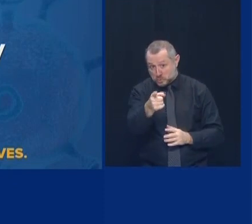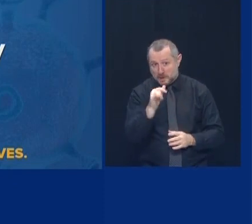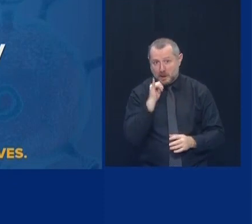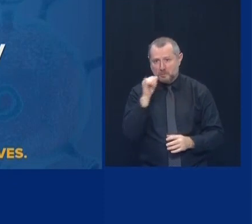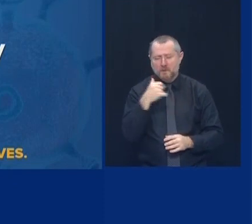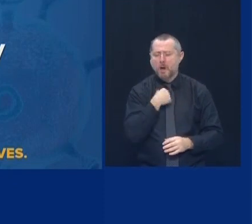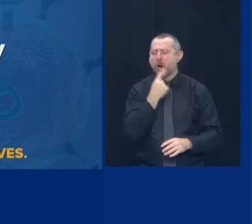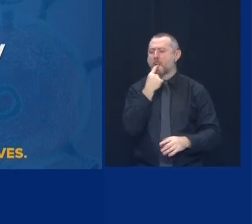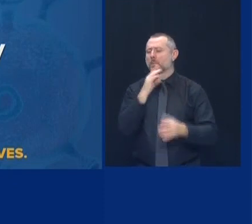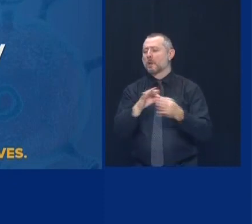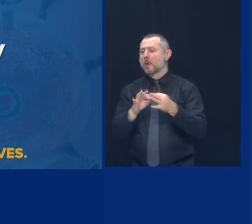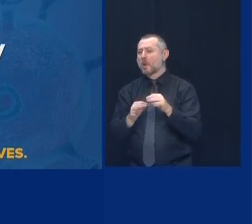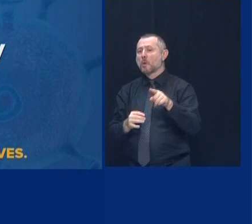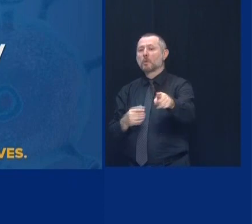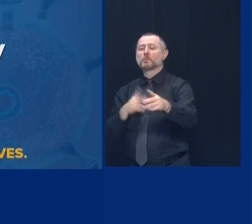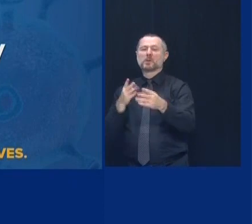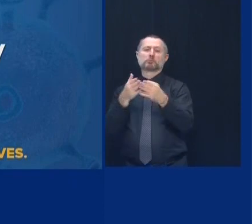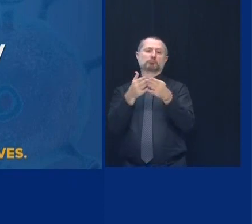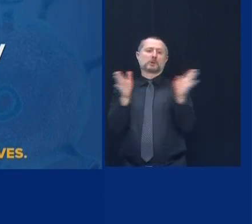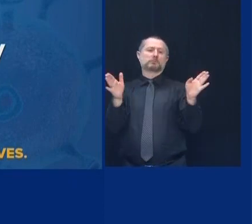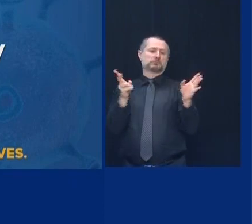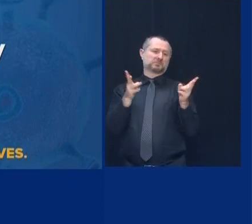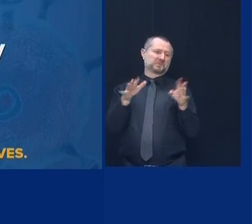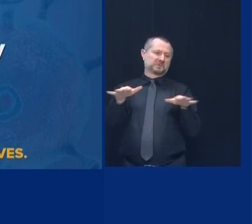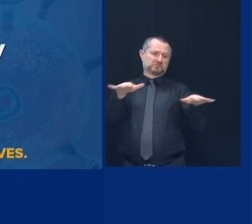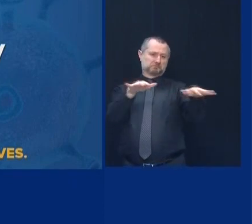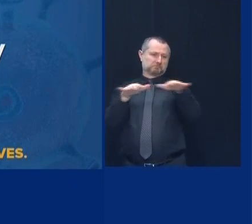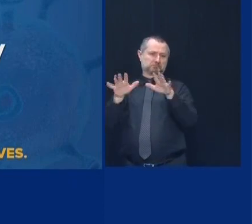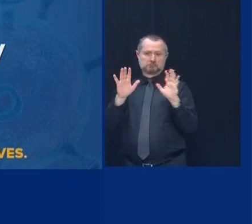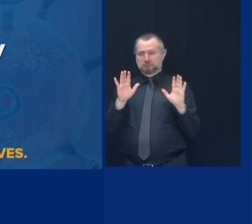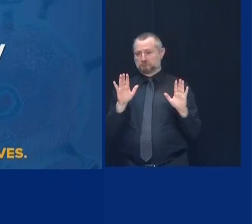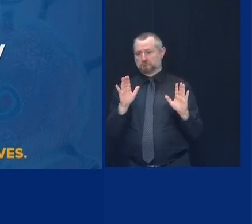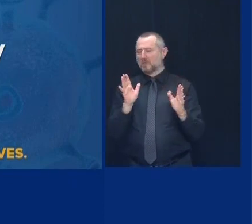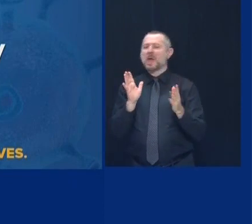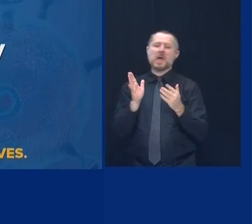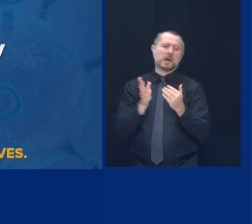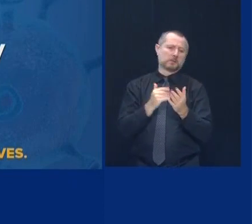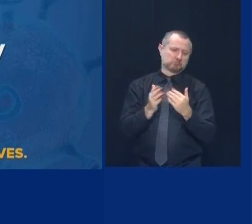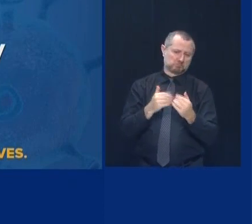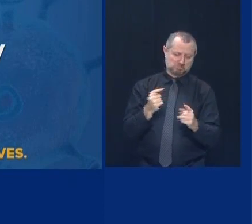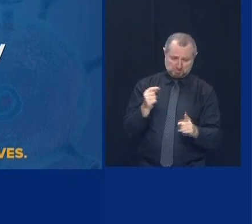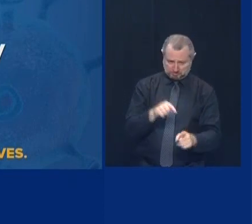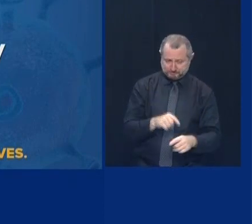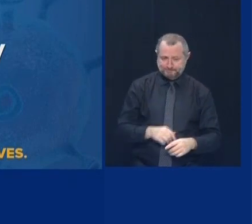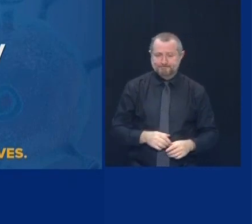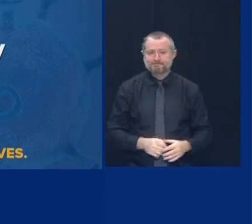GO HOME AND GO TO SLEEP. HOPEFULLY THE INFECTION